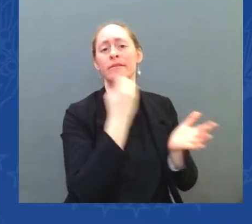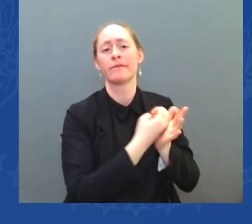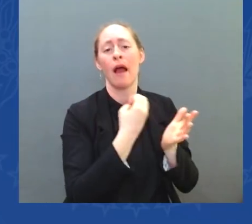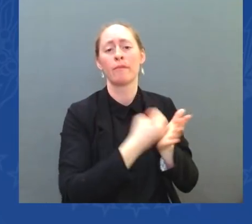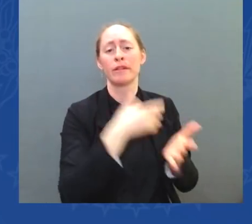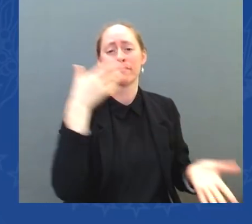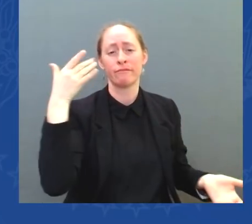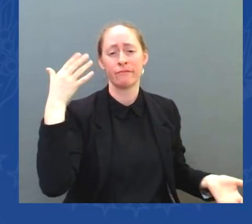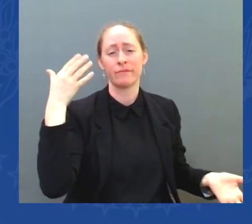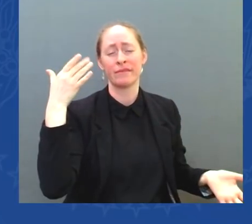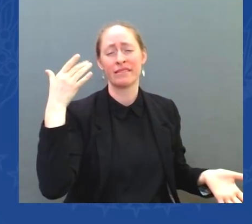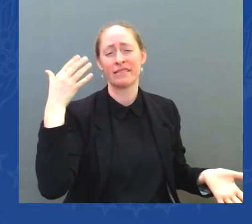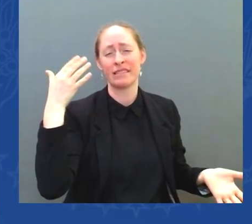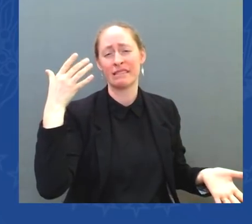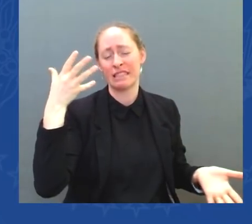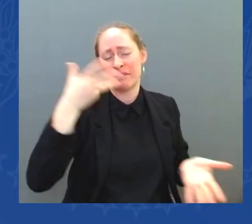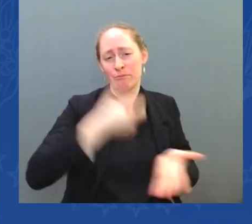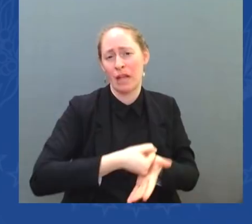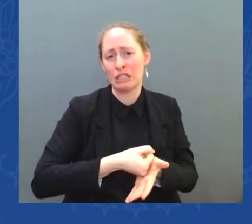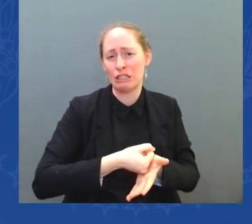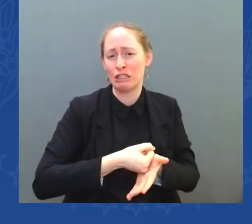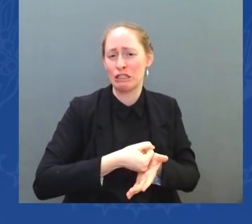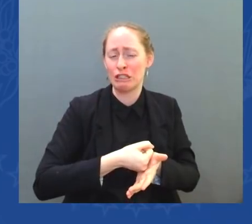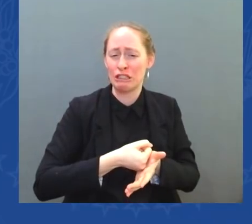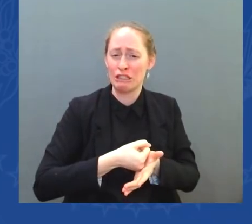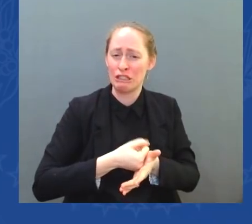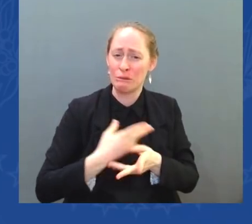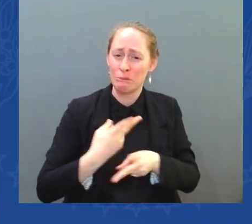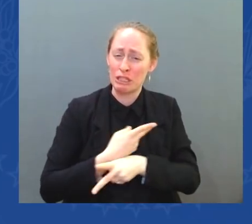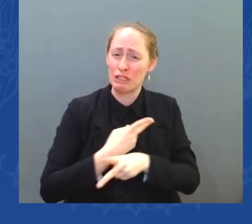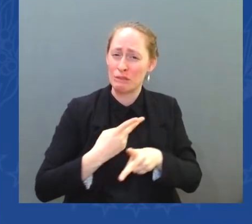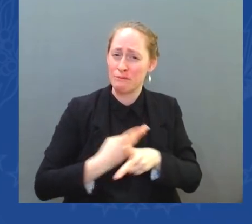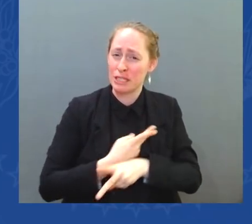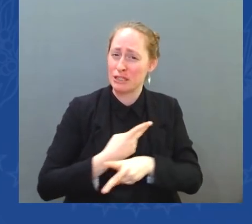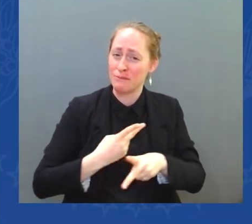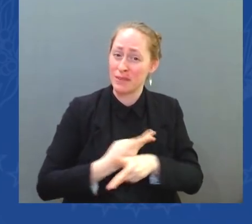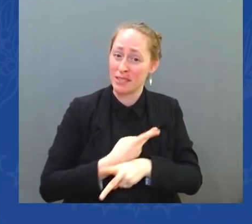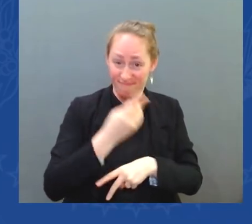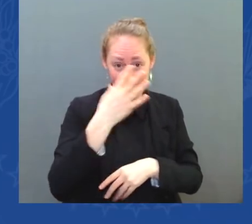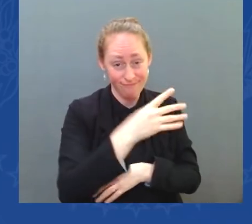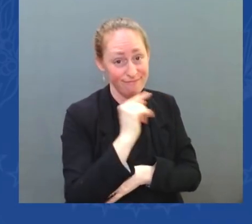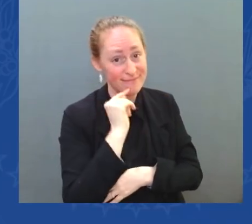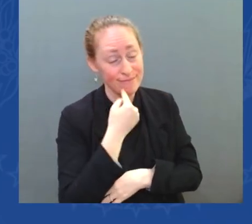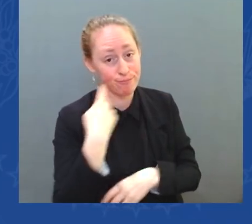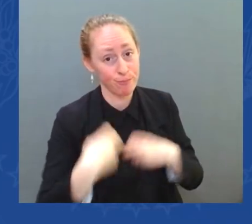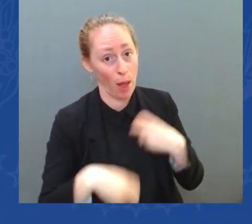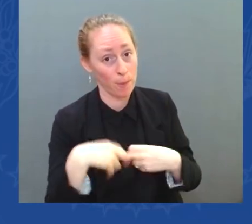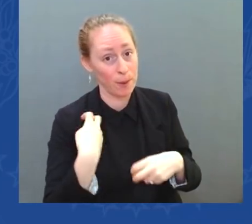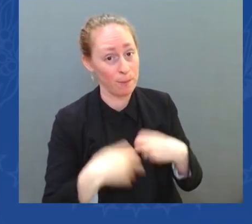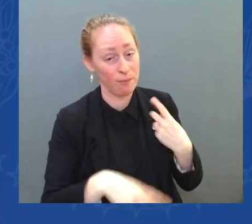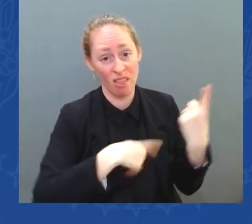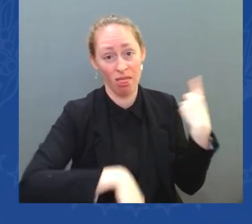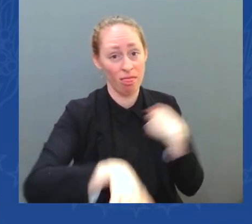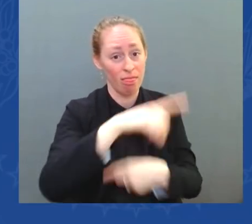And he's caused -- we're not going to let him cause that problem to spread to the rest of the world. And that helped stop the run-up of oil prices